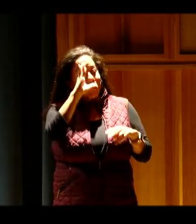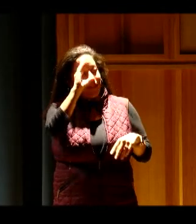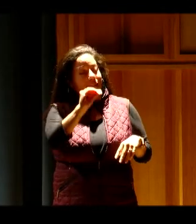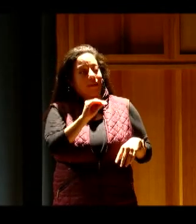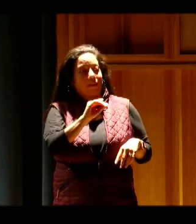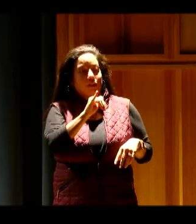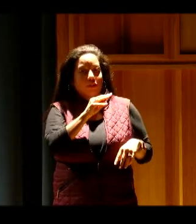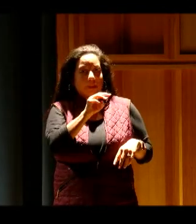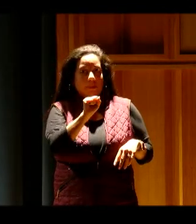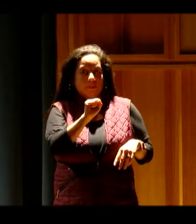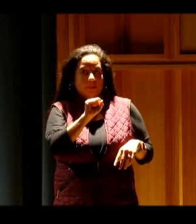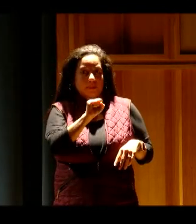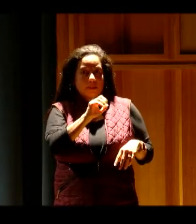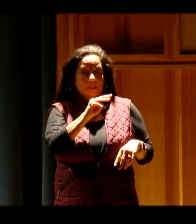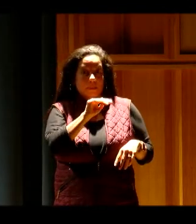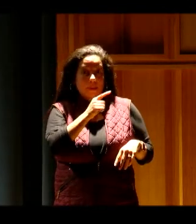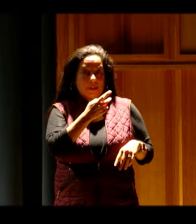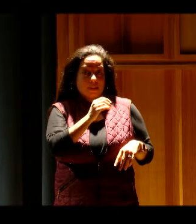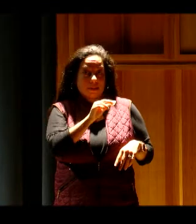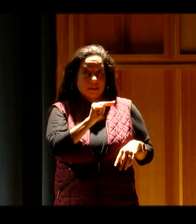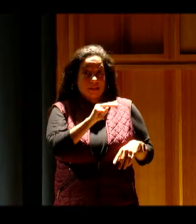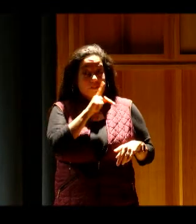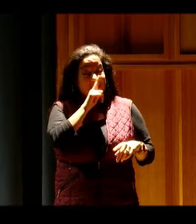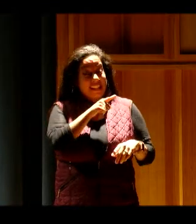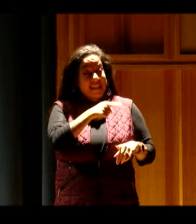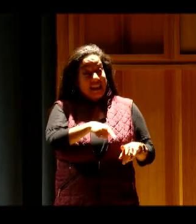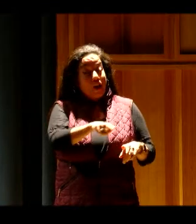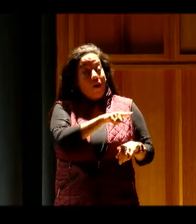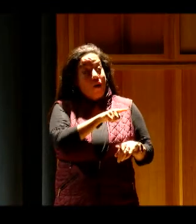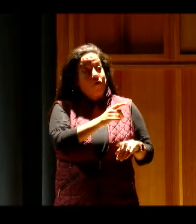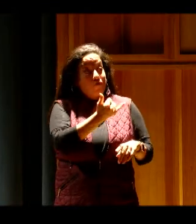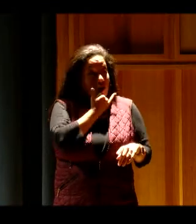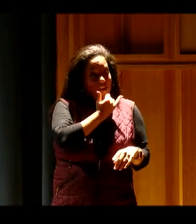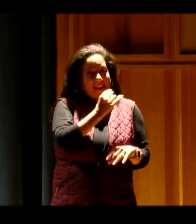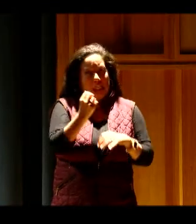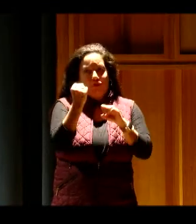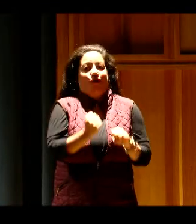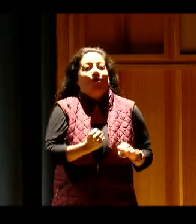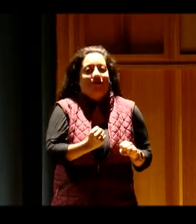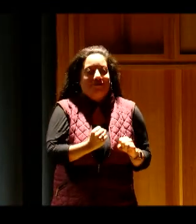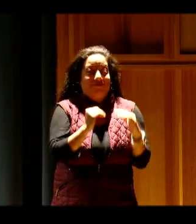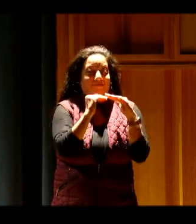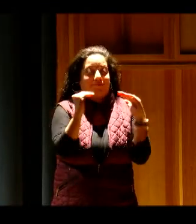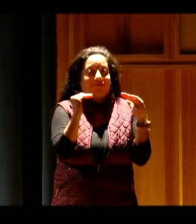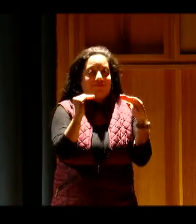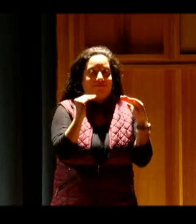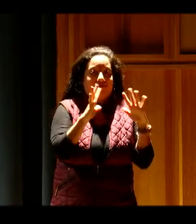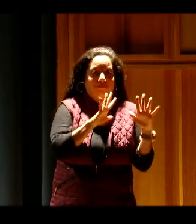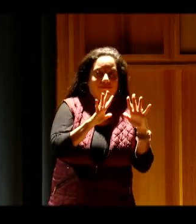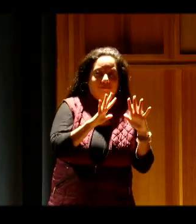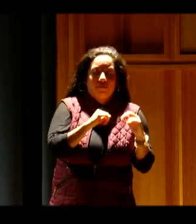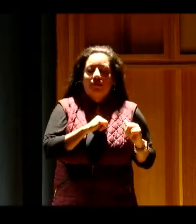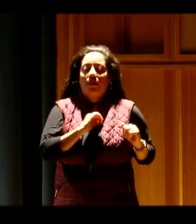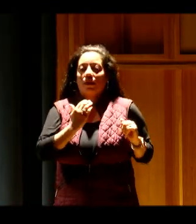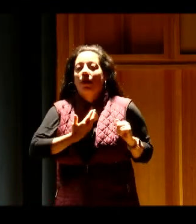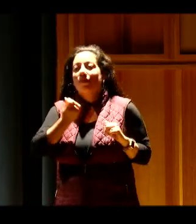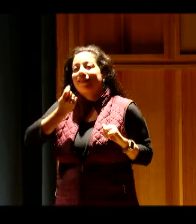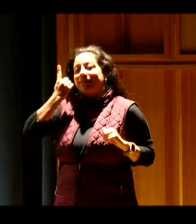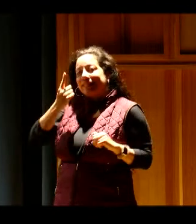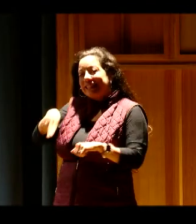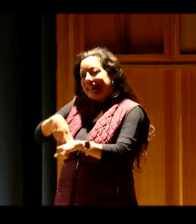Values that are wrong as they are strong, our understanding of nature is